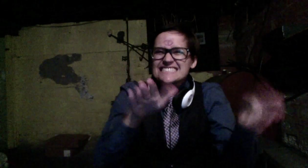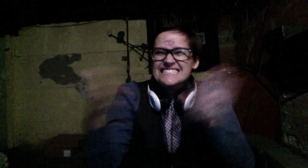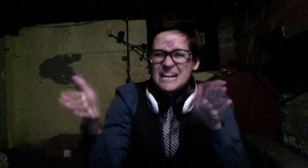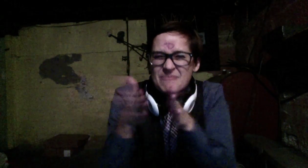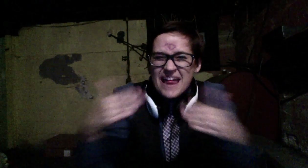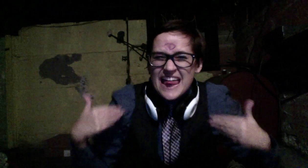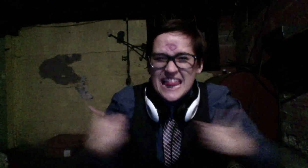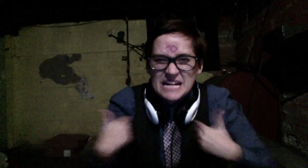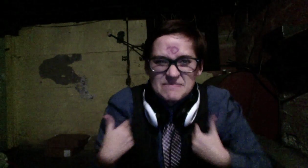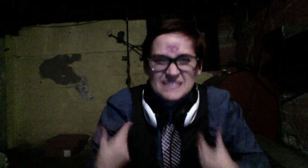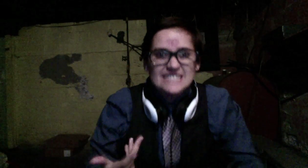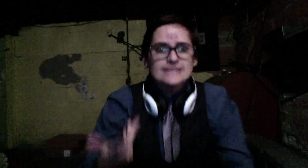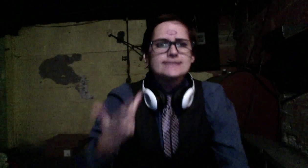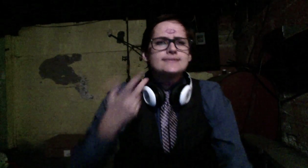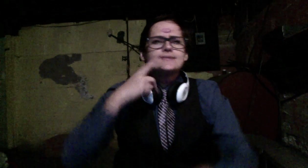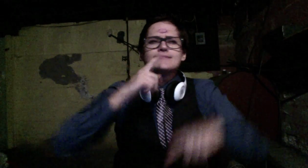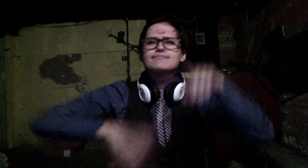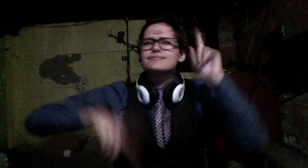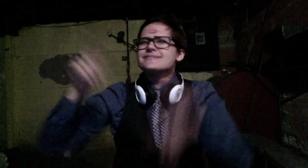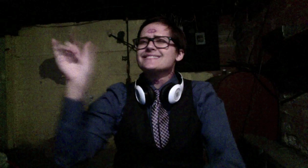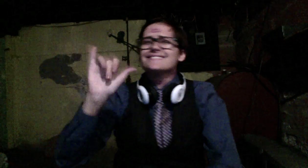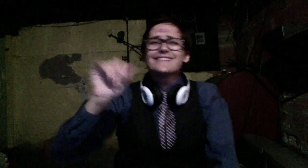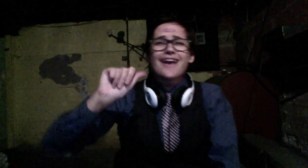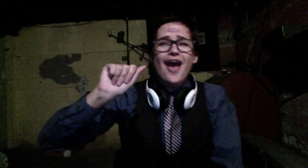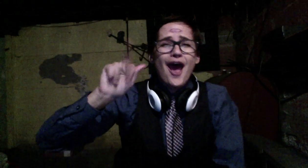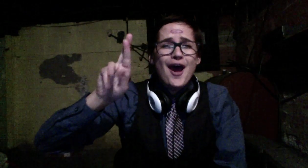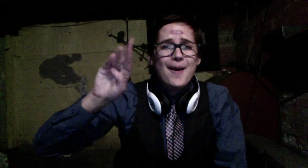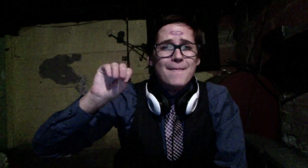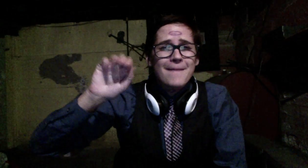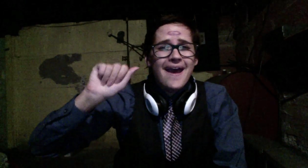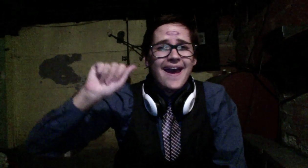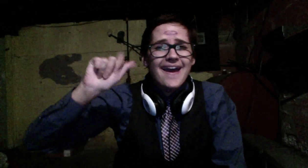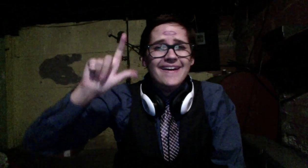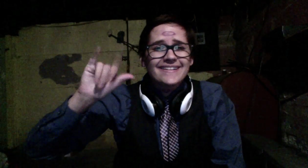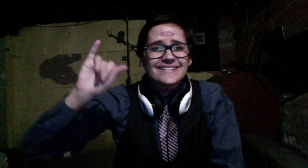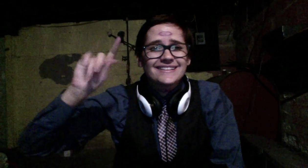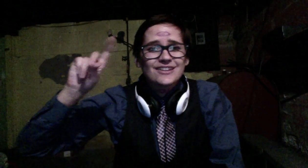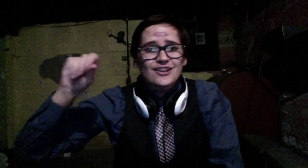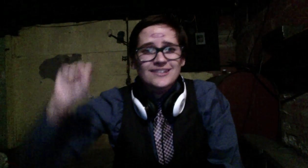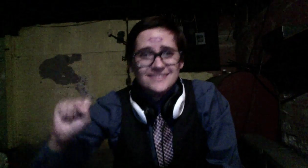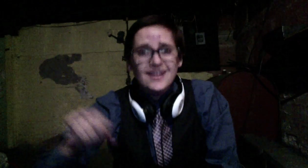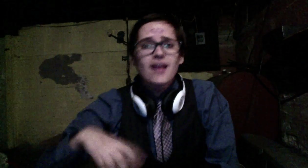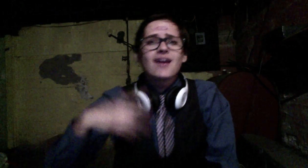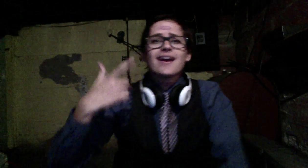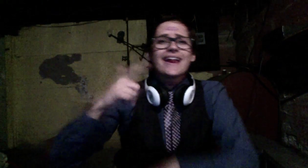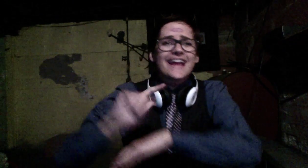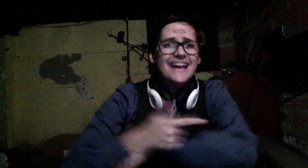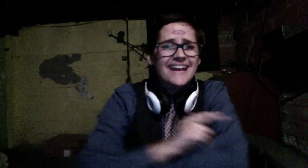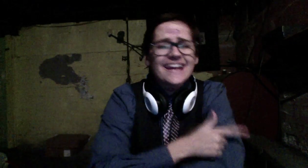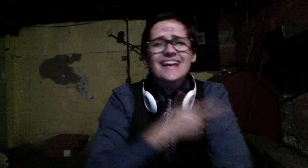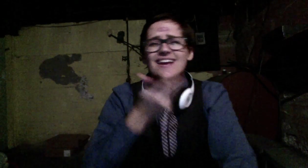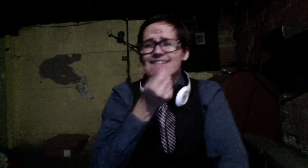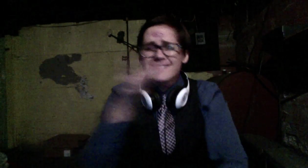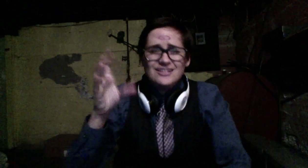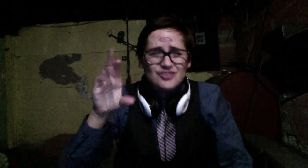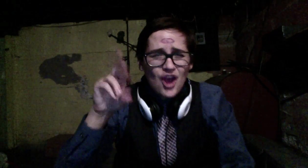DEAD SMALL ANIMAL REALLY VARY LIKE A-R-M-A-D-I-L-L-O-S LIZARD FEW C-R-O-W-S